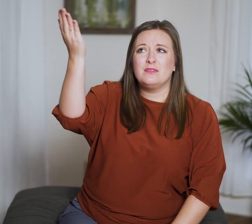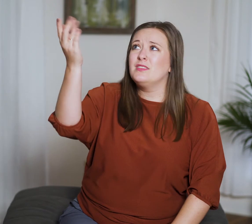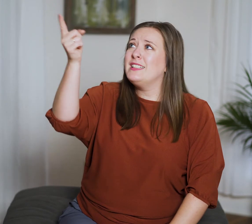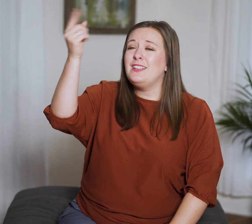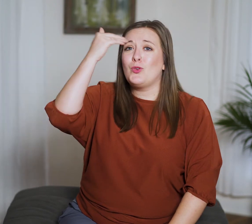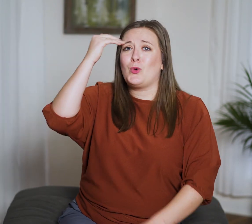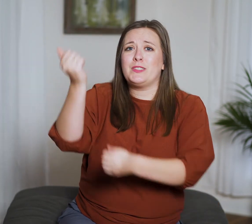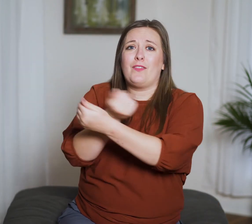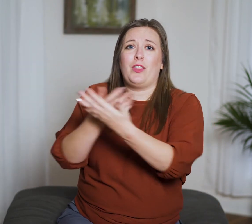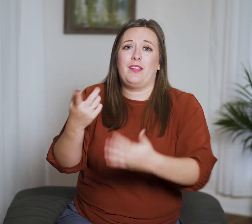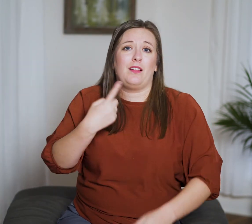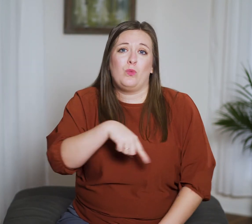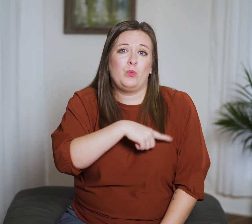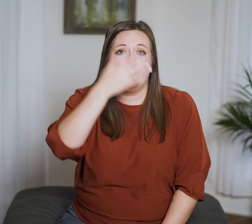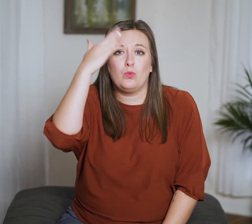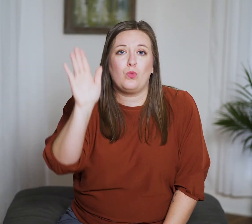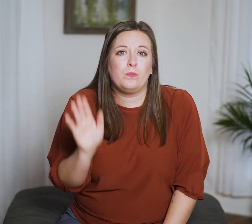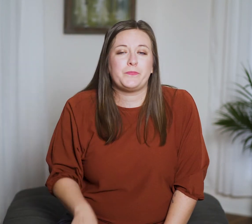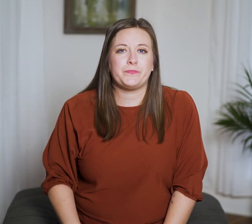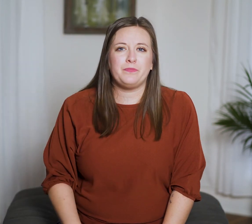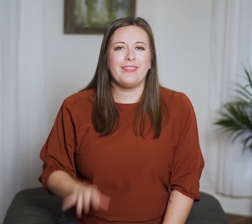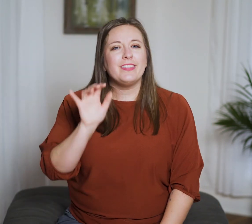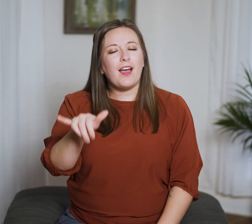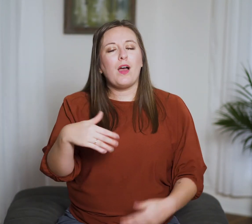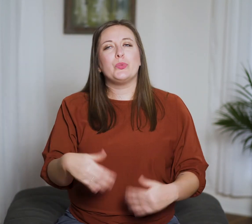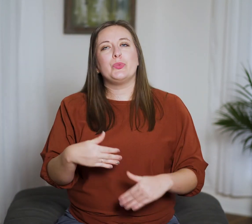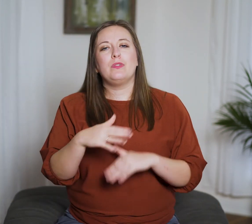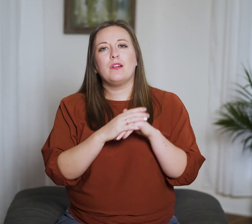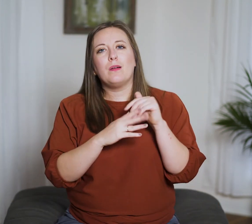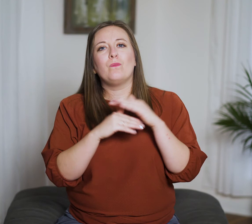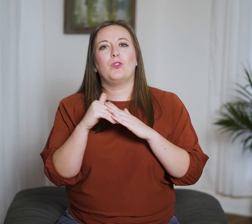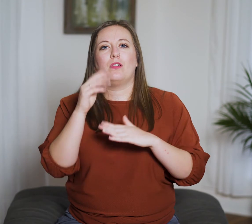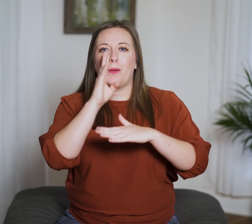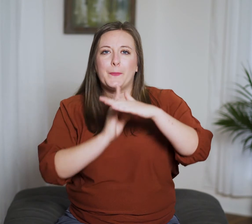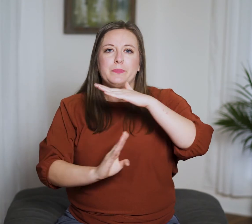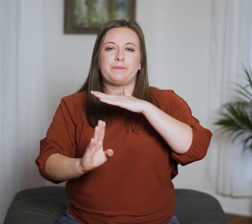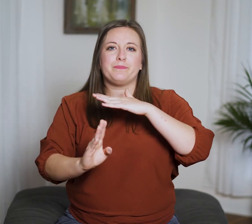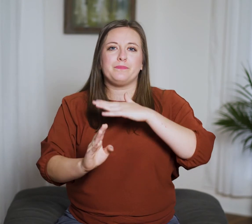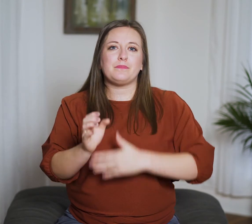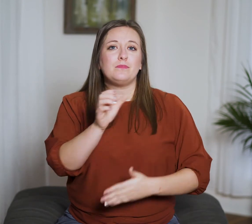with all the things we don’t know. This is both comforting and humbling.